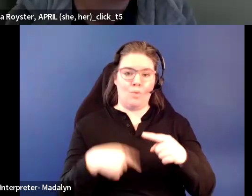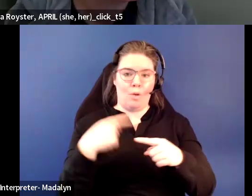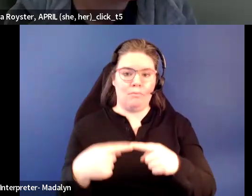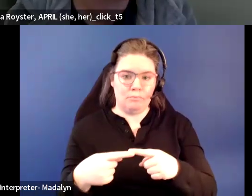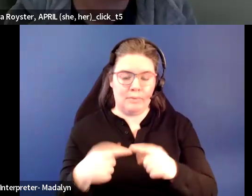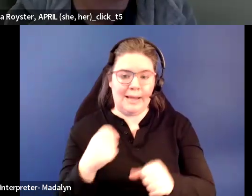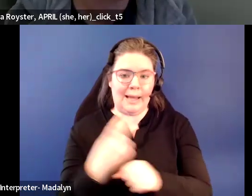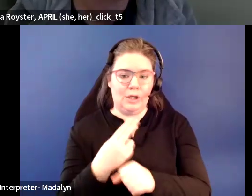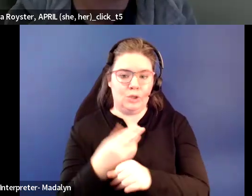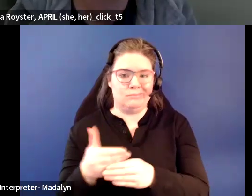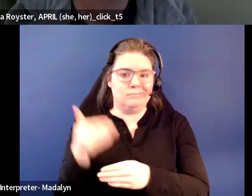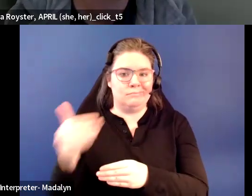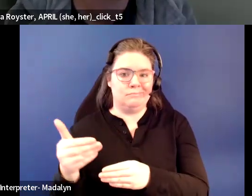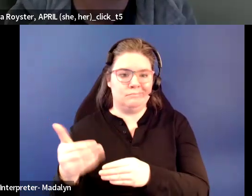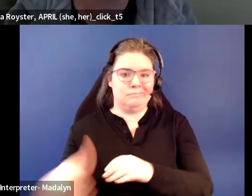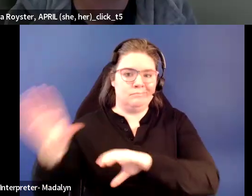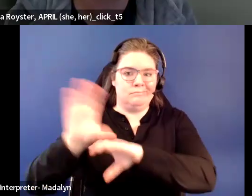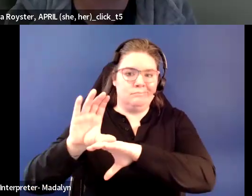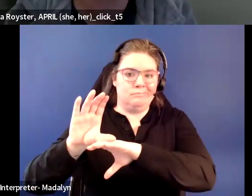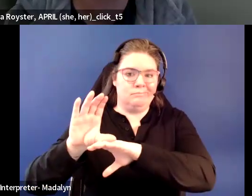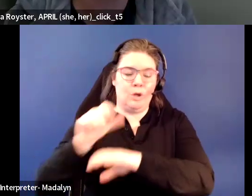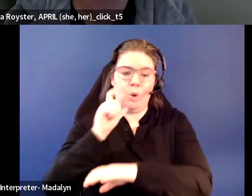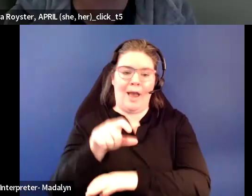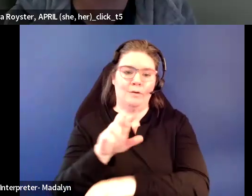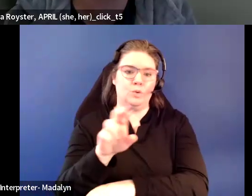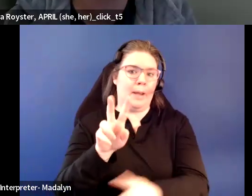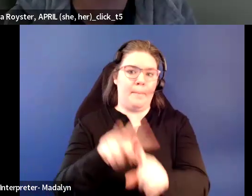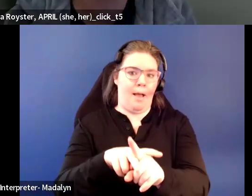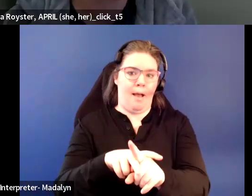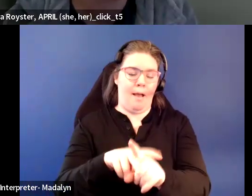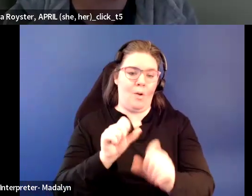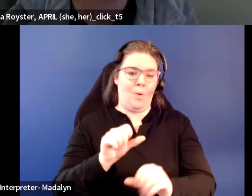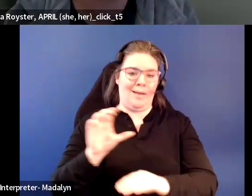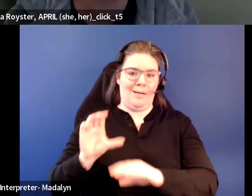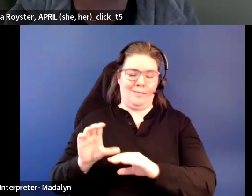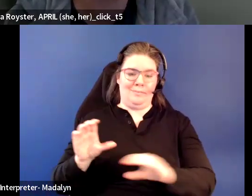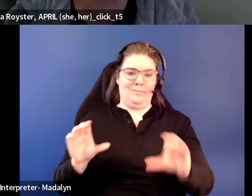Carolyn Grawi: and then that again, not having to reapply, but just so we could carry it over. But this point